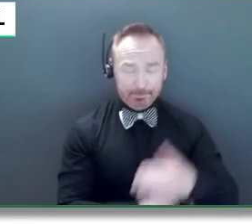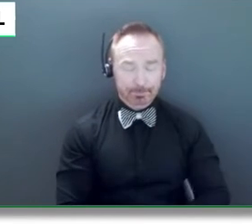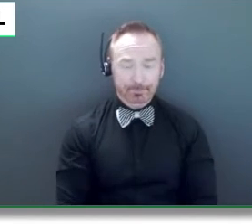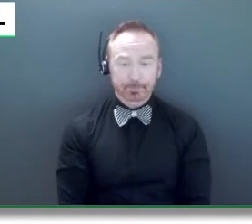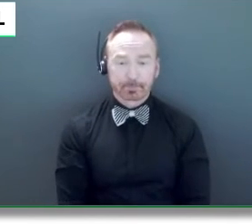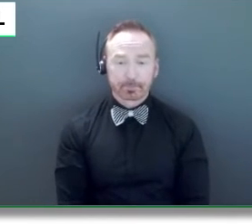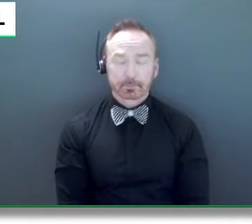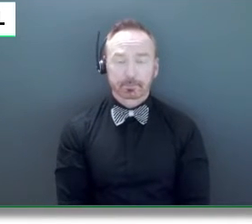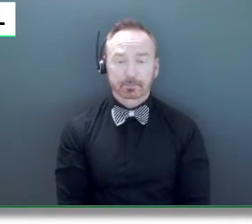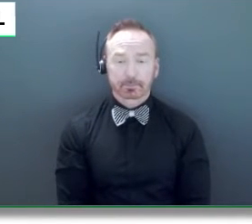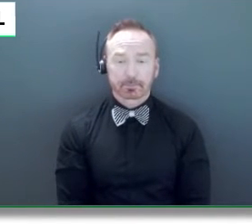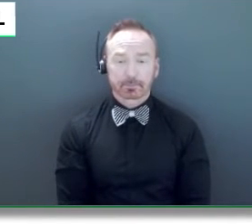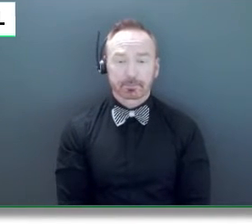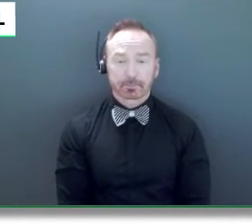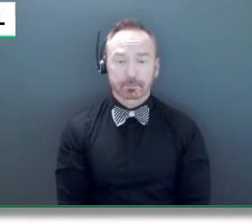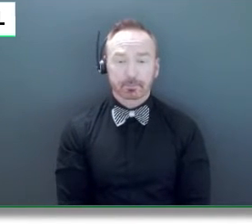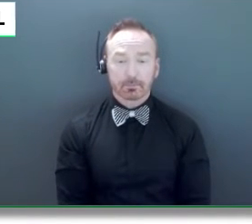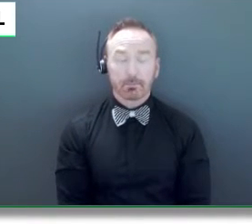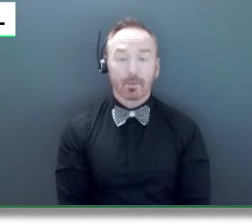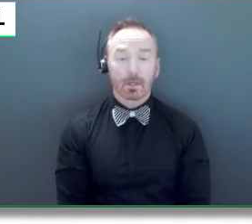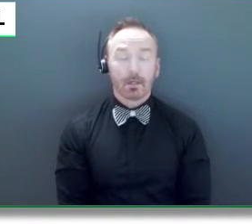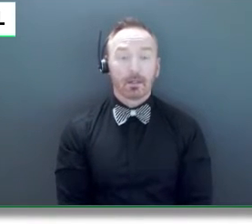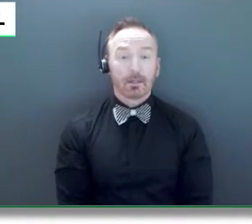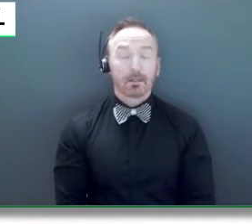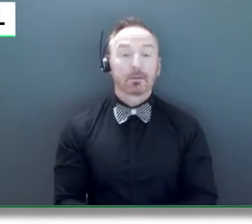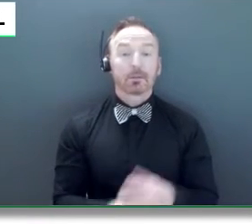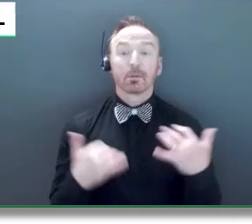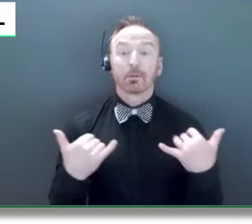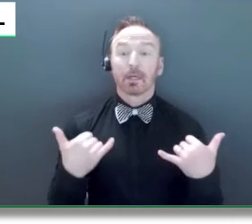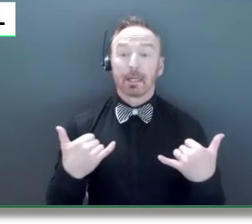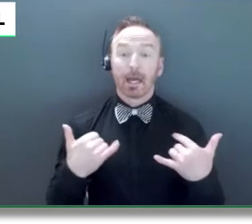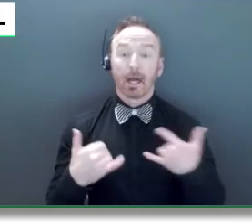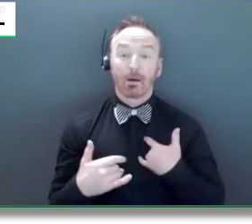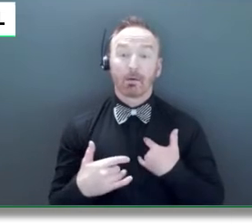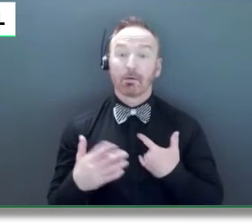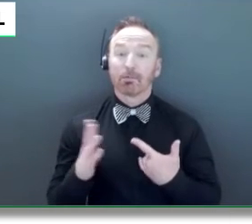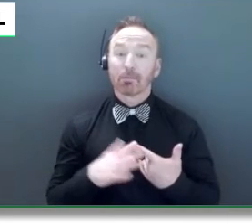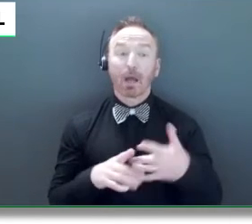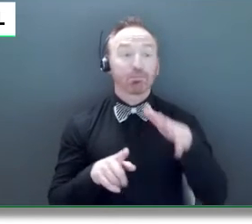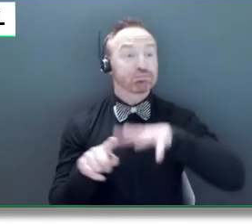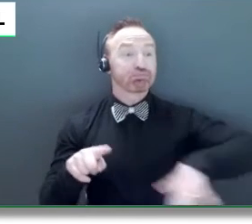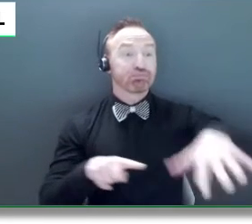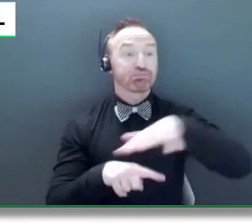for our for where we are operating like the natural environment provides so much